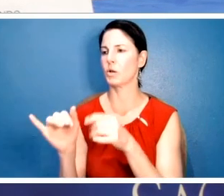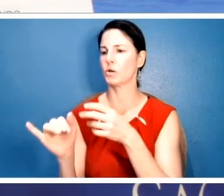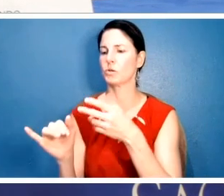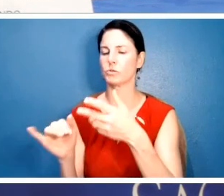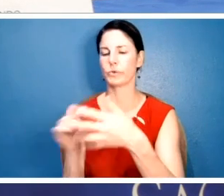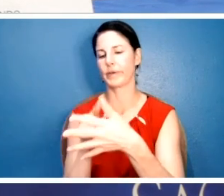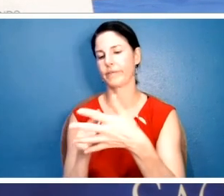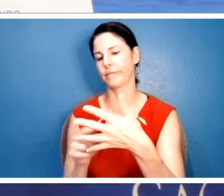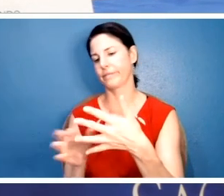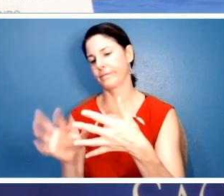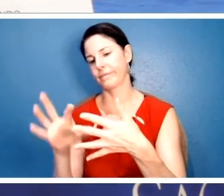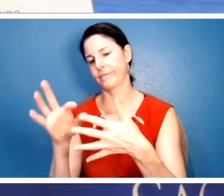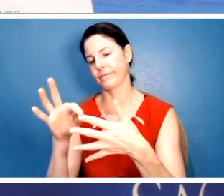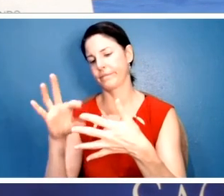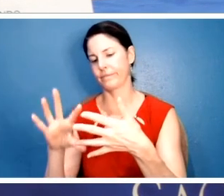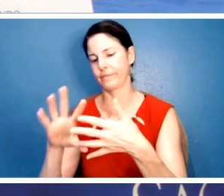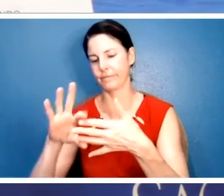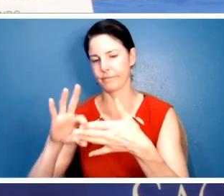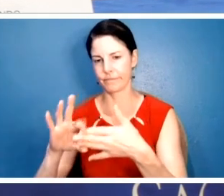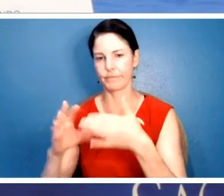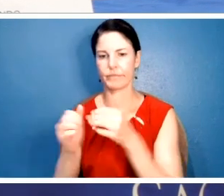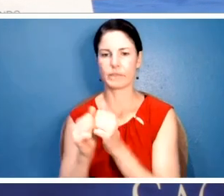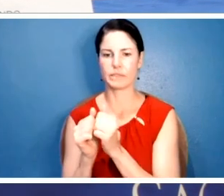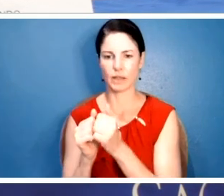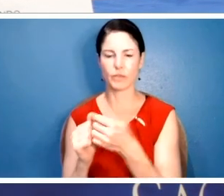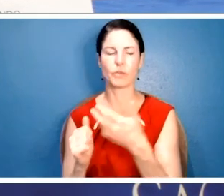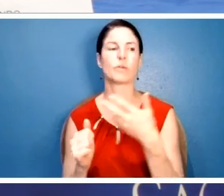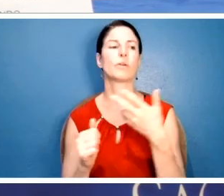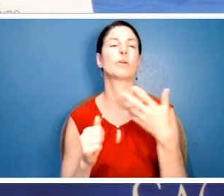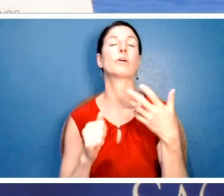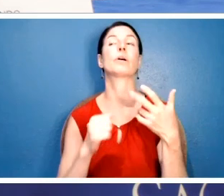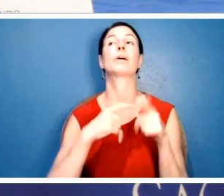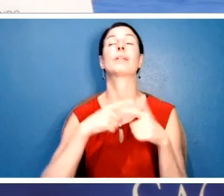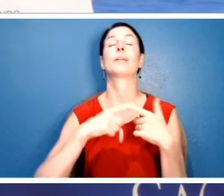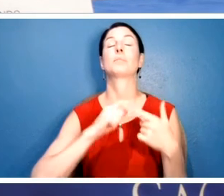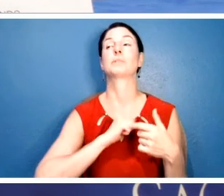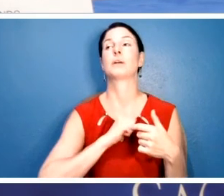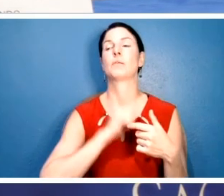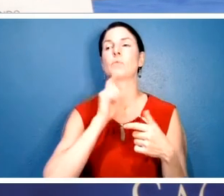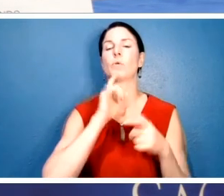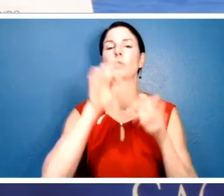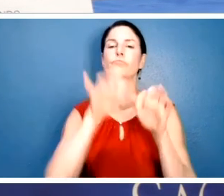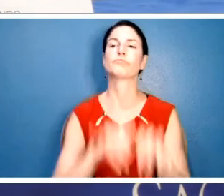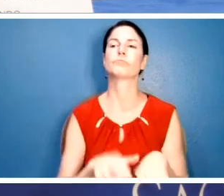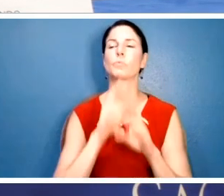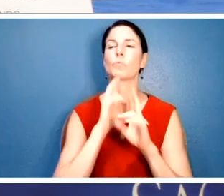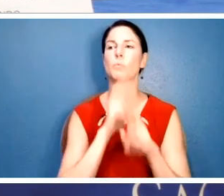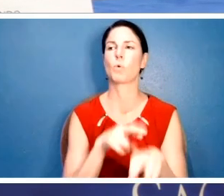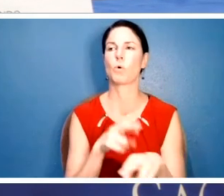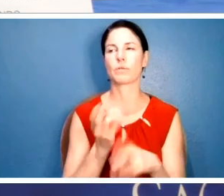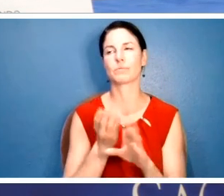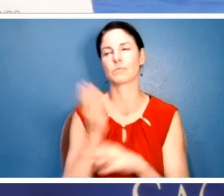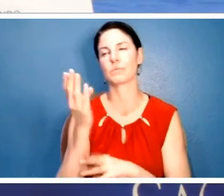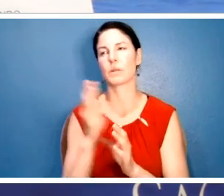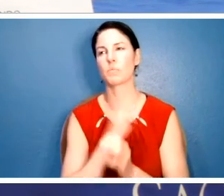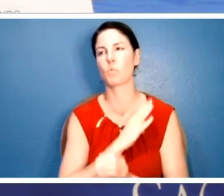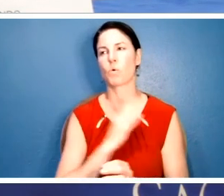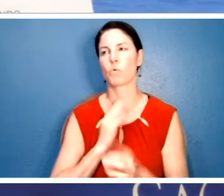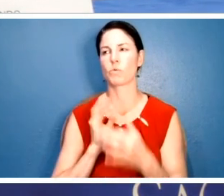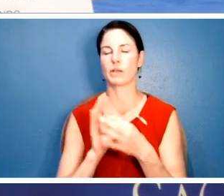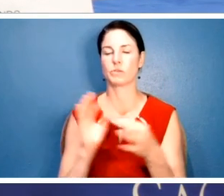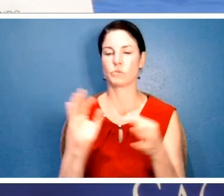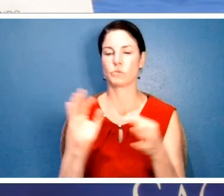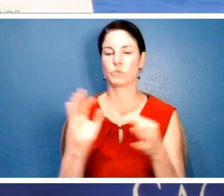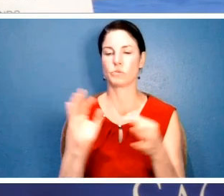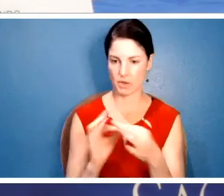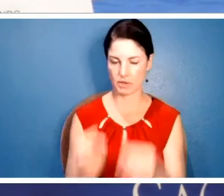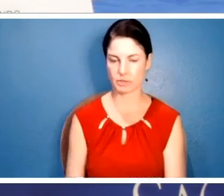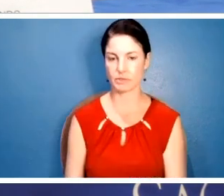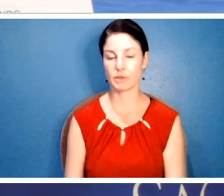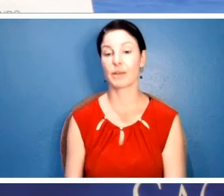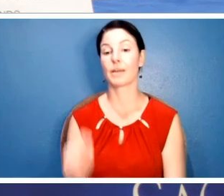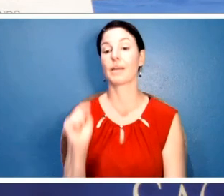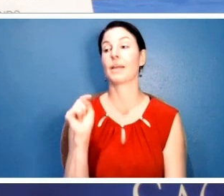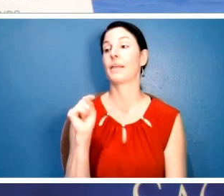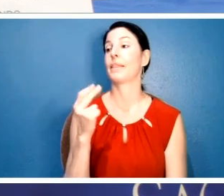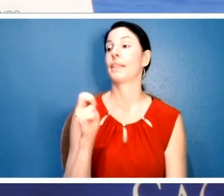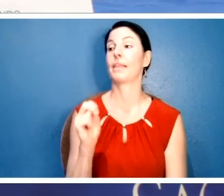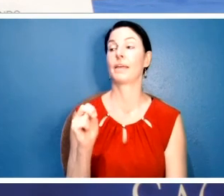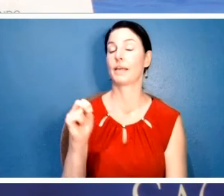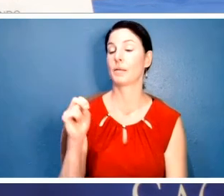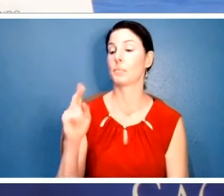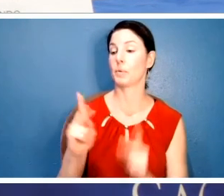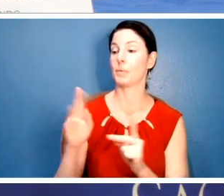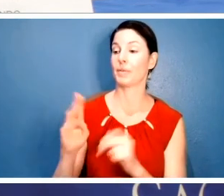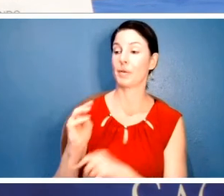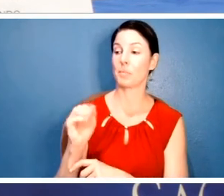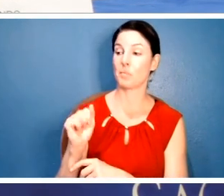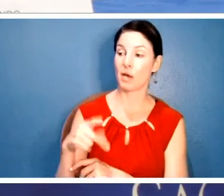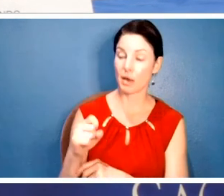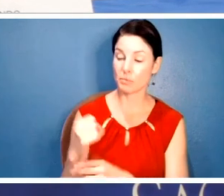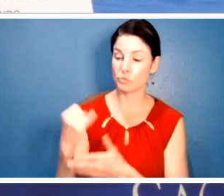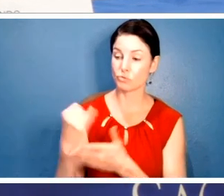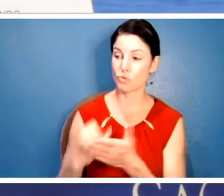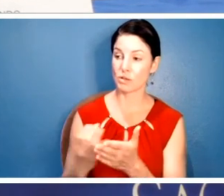SacGov: Then i'll prepare a report for the for the board on what the comments are and then we'll look at the maps that people have actually drawn and submitted and see if there's any common.